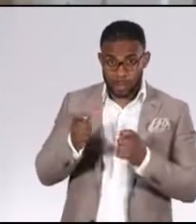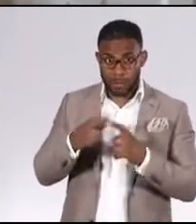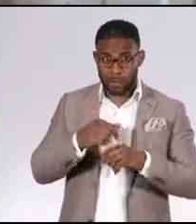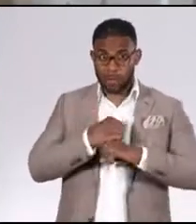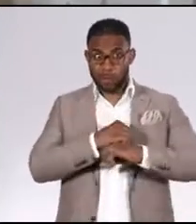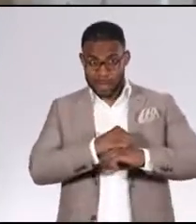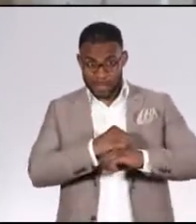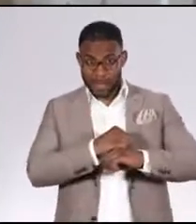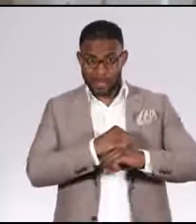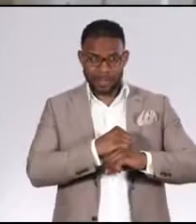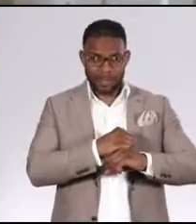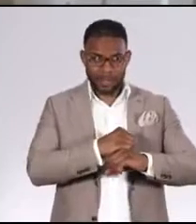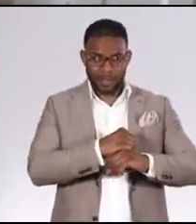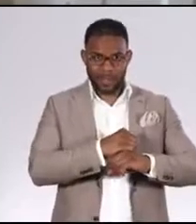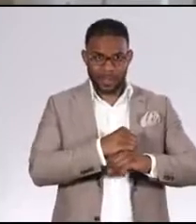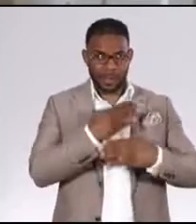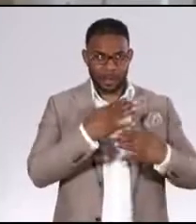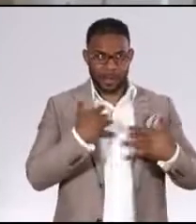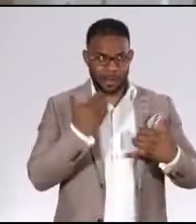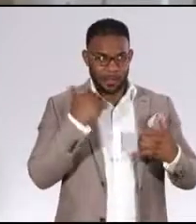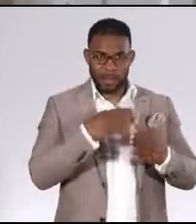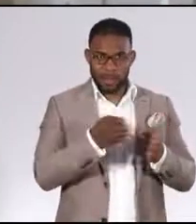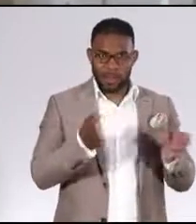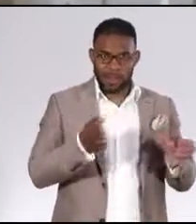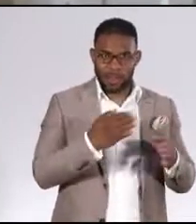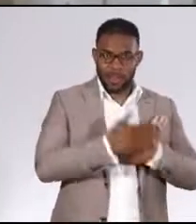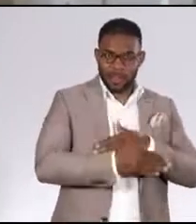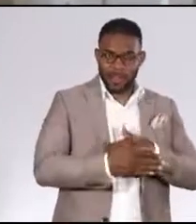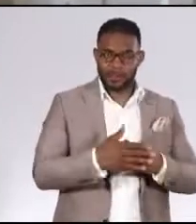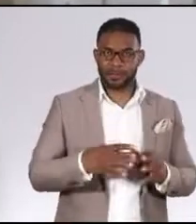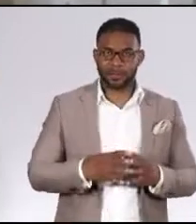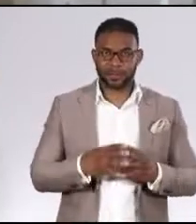and promote the public health of the country. And uh for conditions,